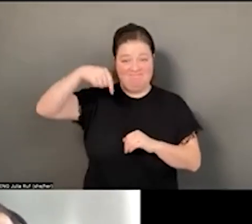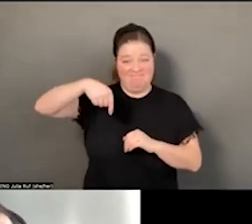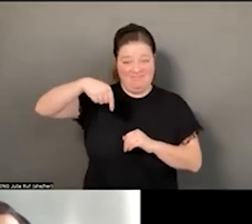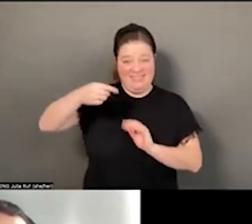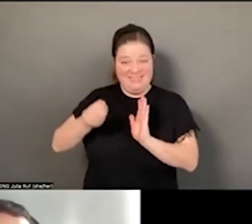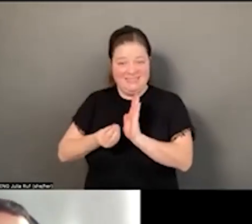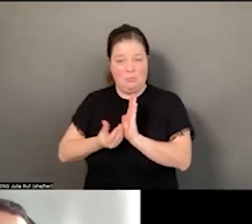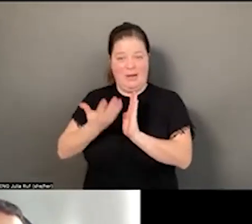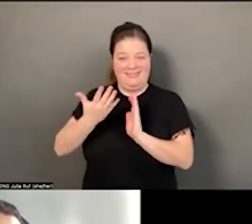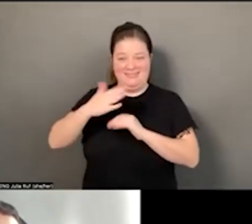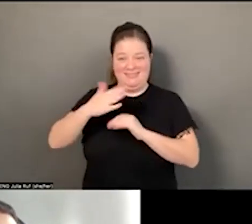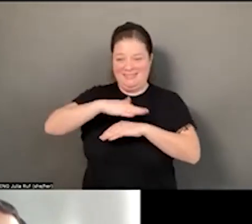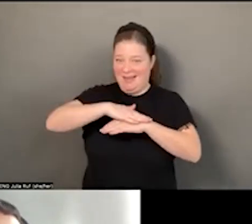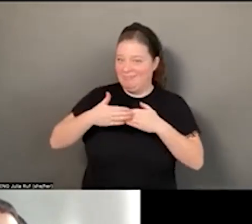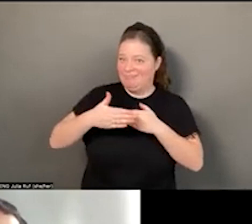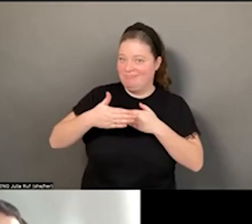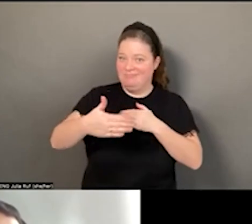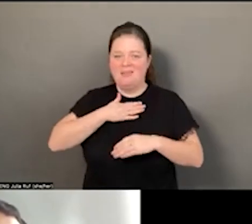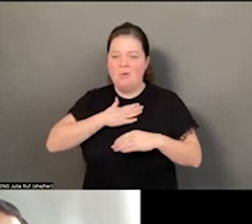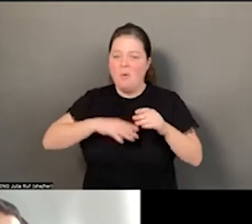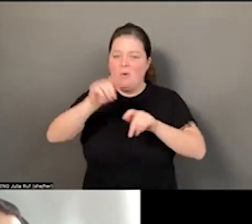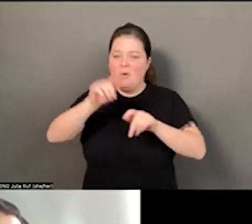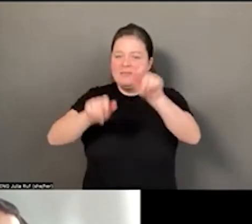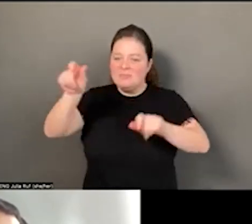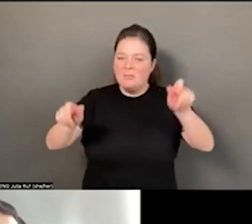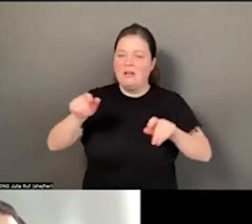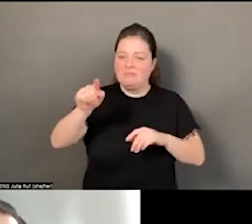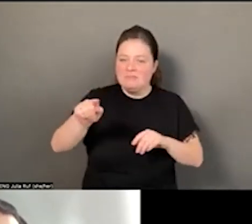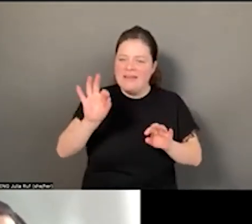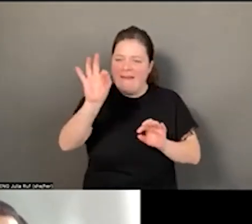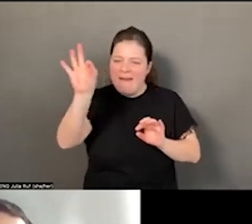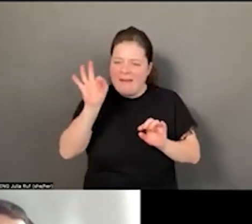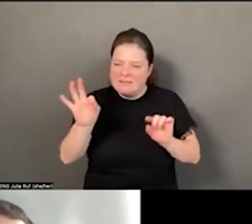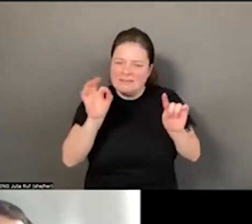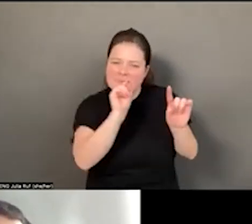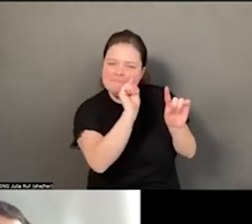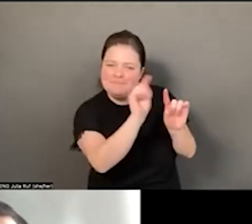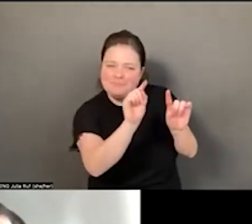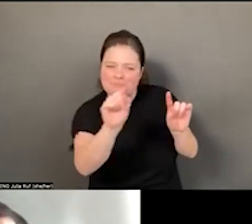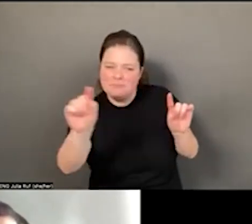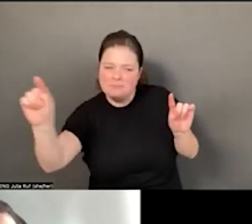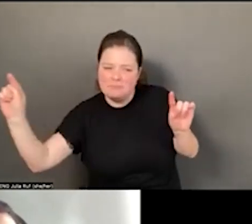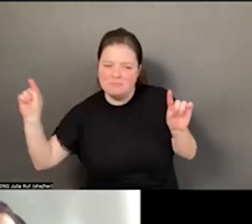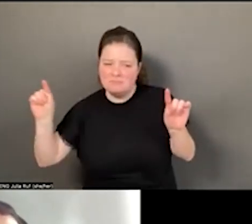to ask for our views on what we expect from this card, which obviously from EDF,